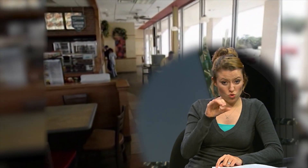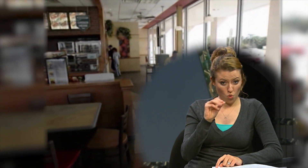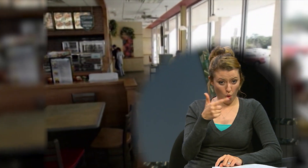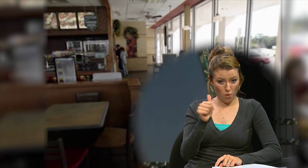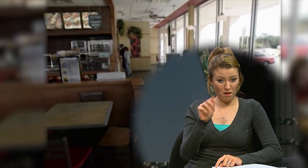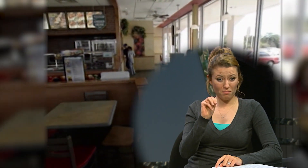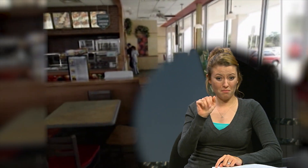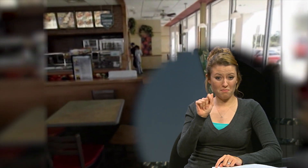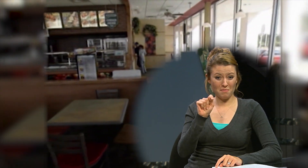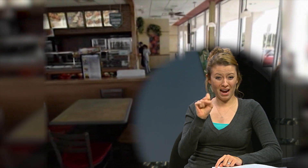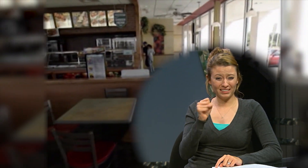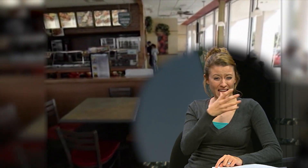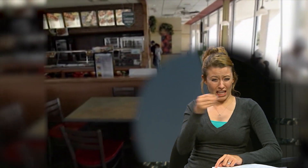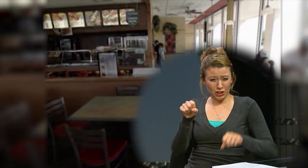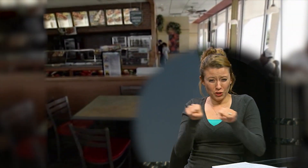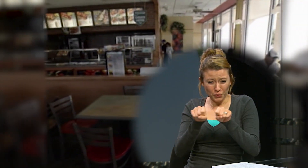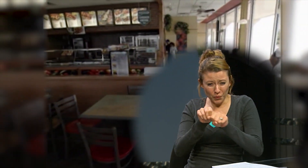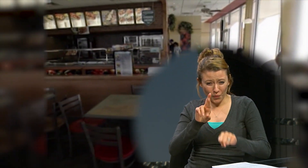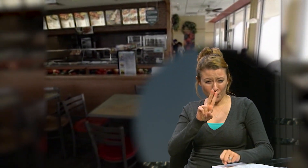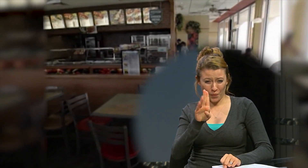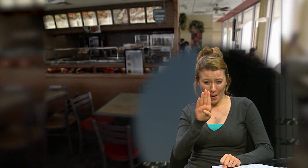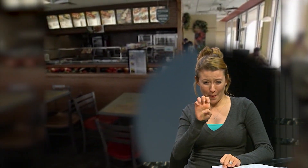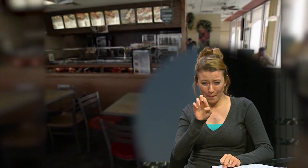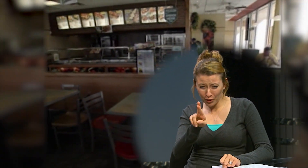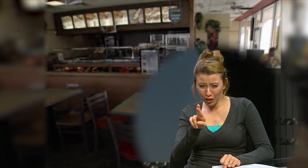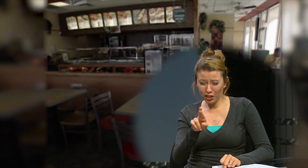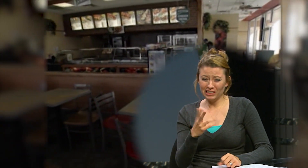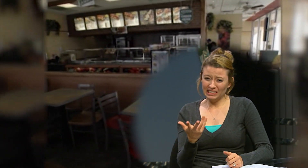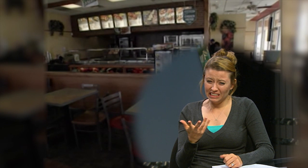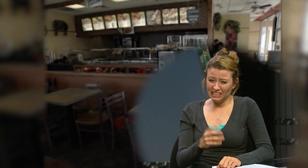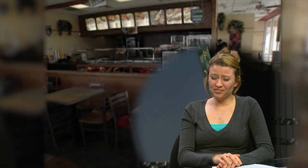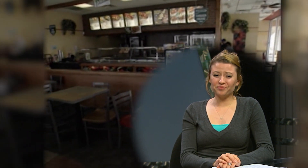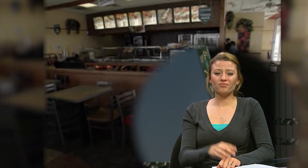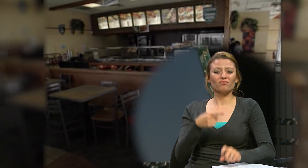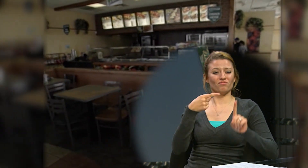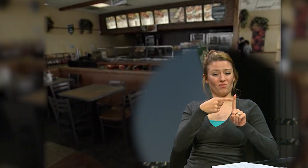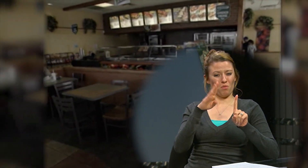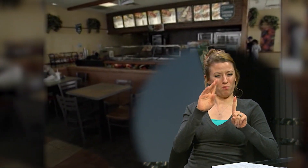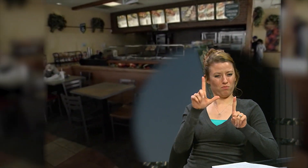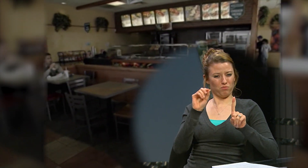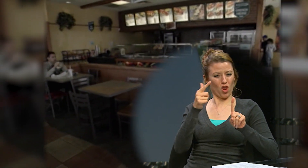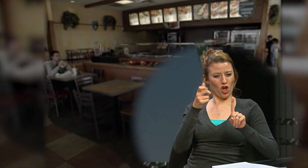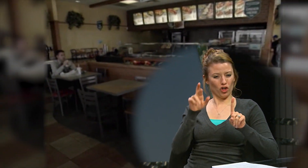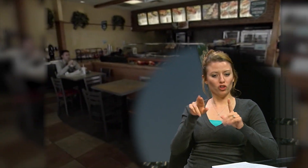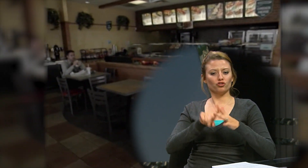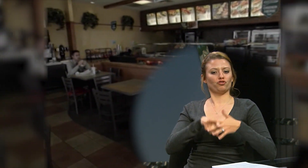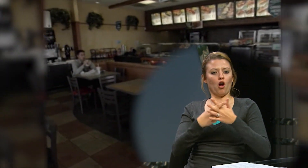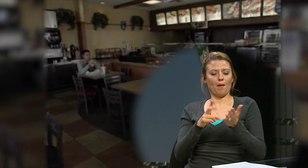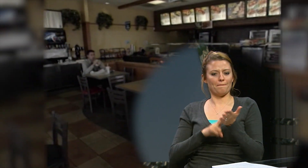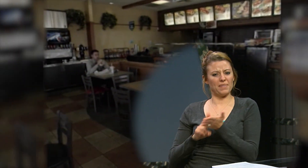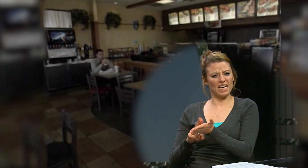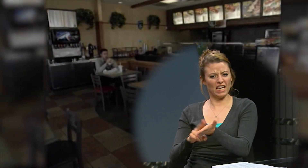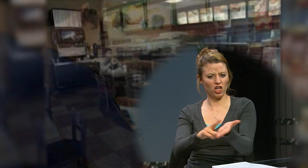MATS AND SHOE RUBBER. SUBWAY CAME OUT AND SAID IT WAS ALREADY IN THE PROCESS OF REMOVING